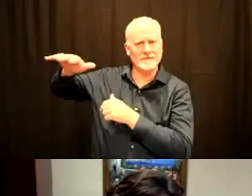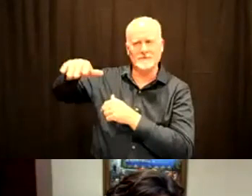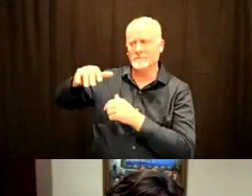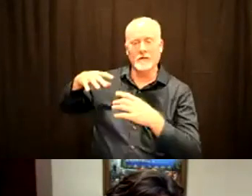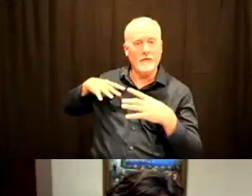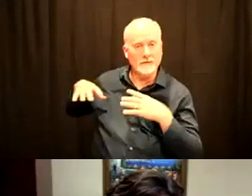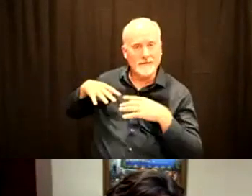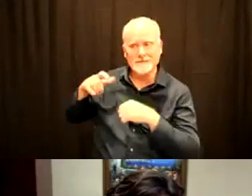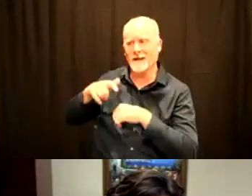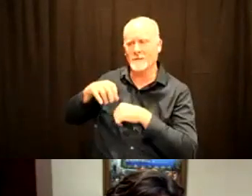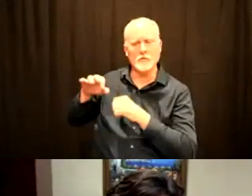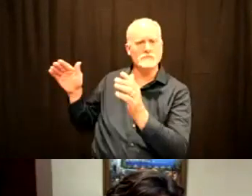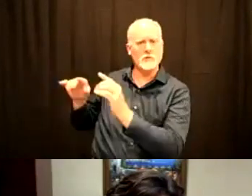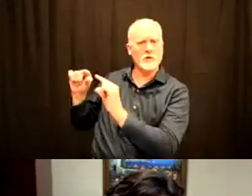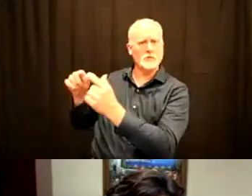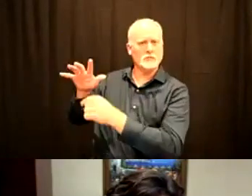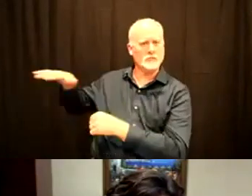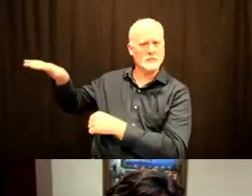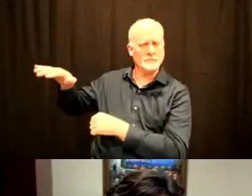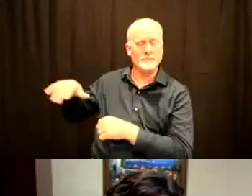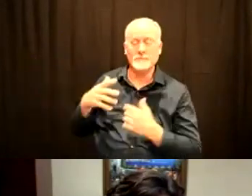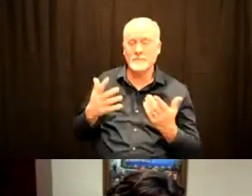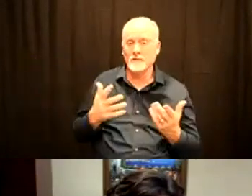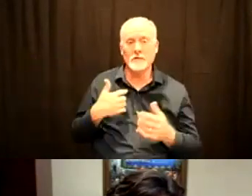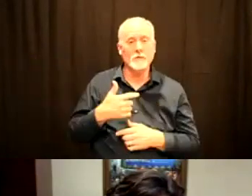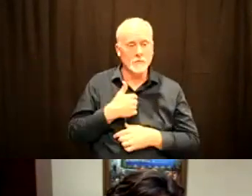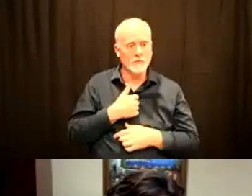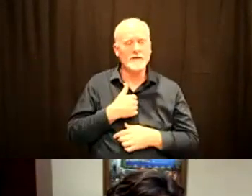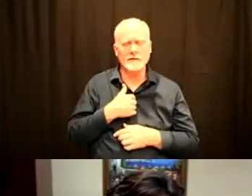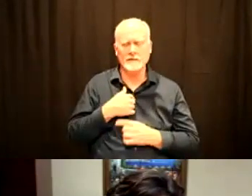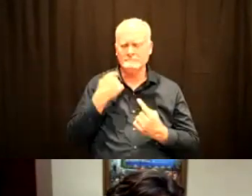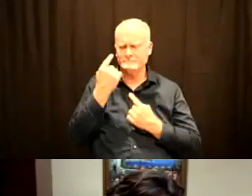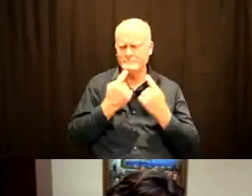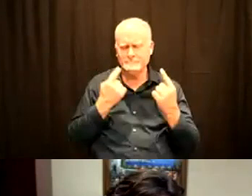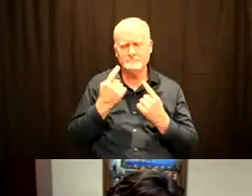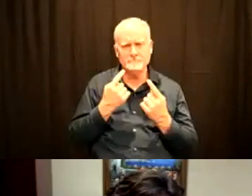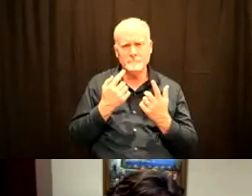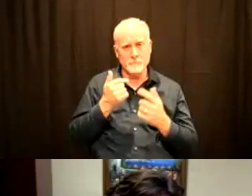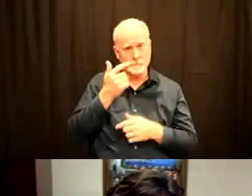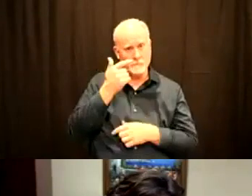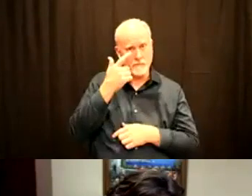and so one of the things that we really considered very carefully is given that the classrooms are in